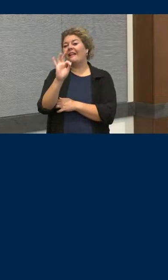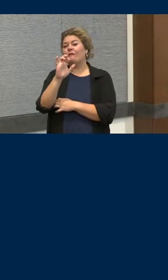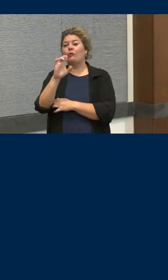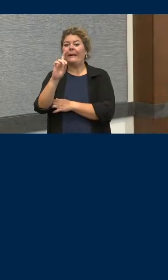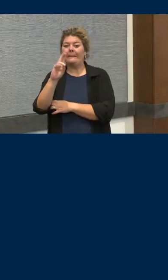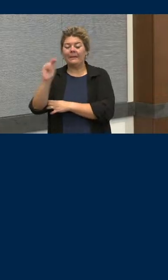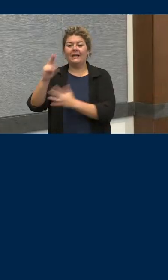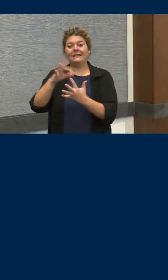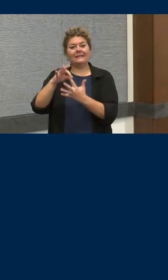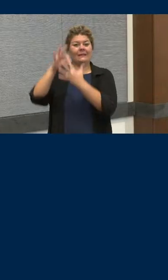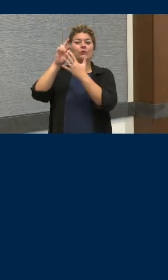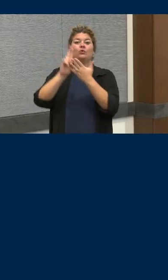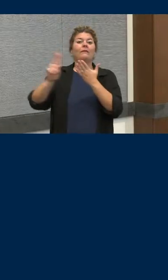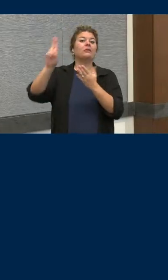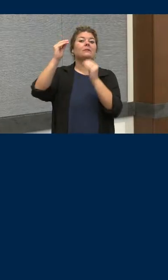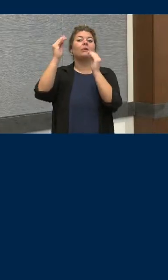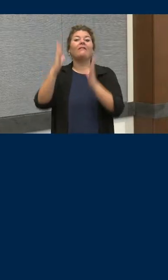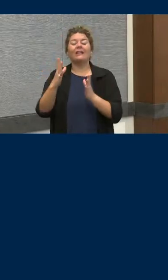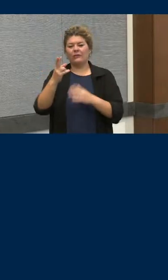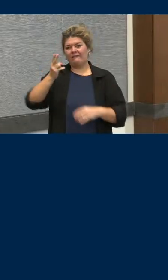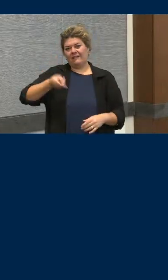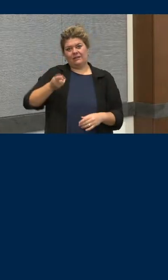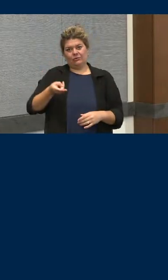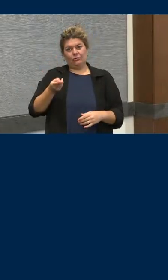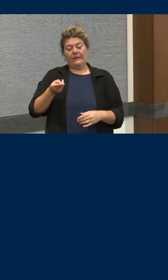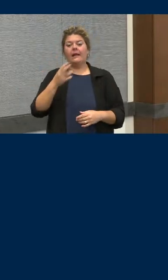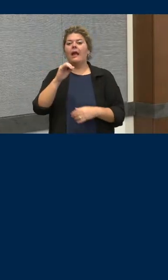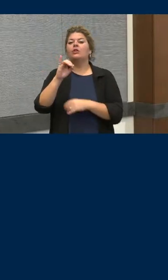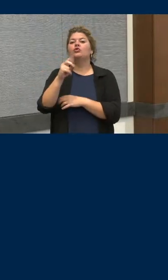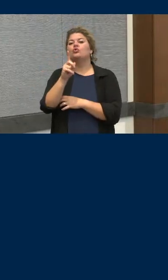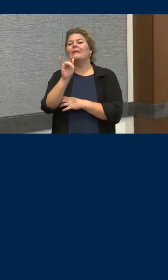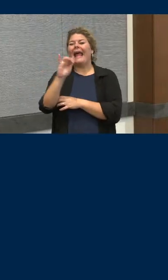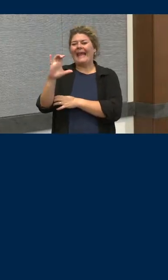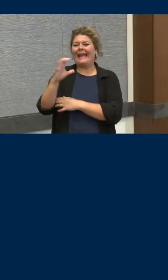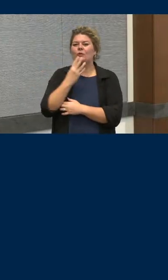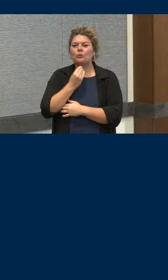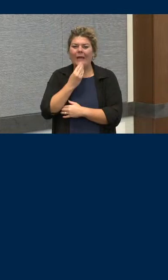Professor of History and Judaic Studies in the College of Literature, Science, and the